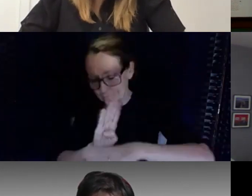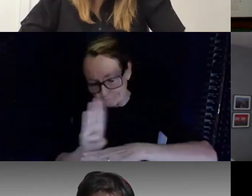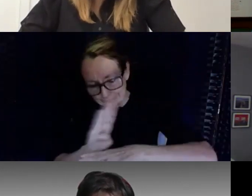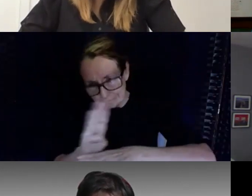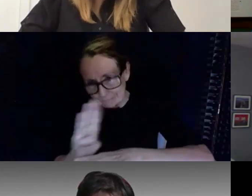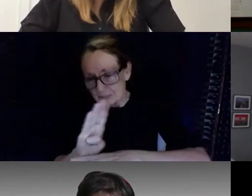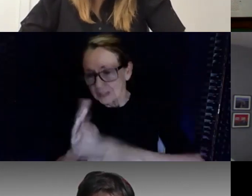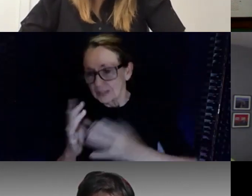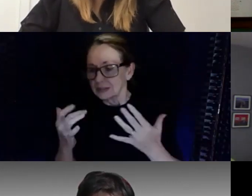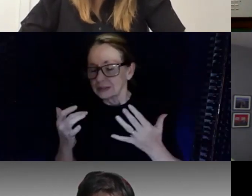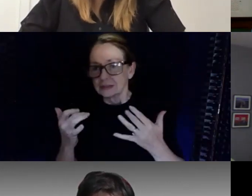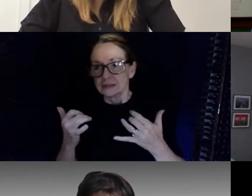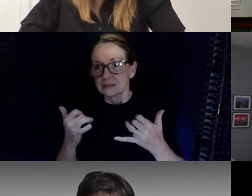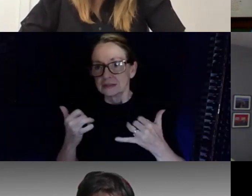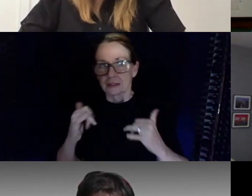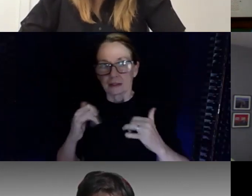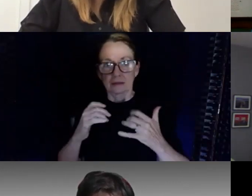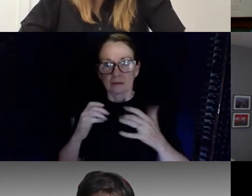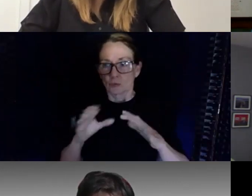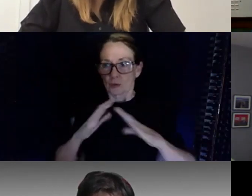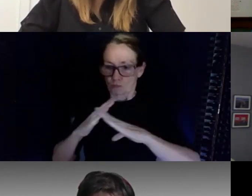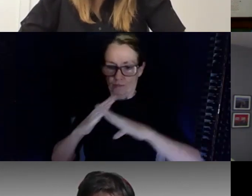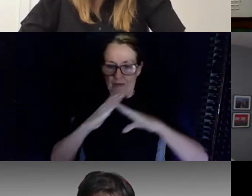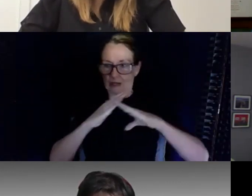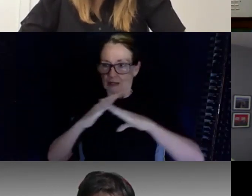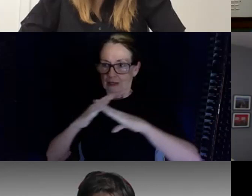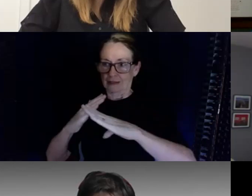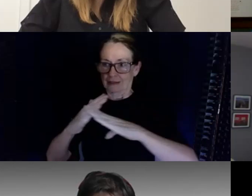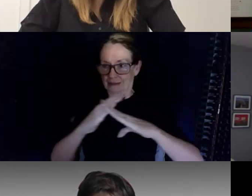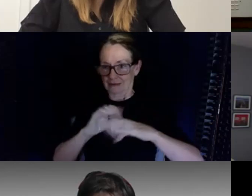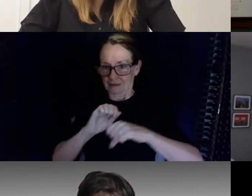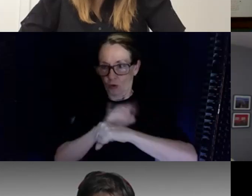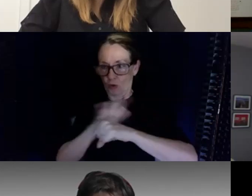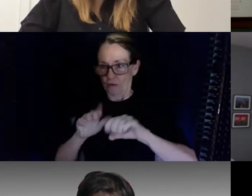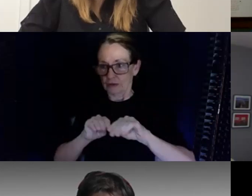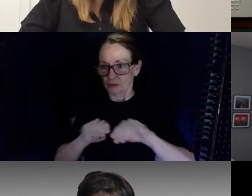I THINK IT WAS CARMEN HAD A GOOD POINT, IS HOW RIGHT NOW ALL OF OUR HOSPITAL SYSTEMS AND RESOURCES ARE ALREADY OVERWHELMED.